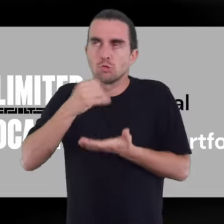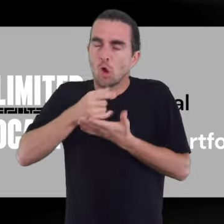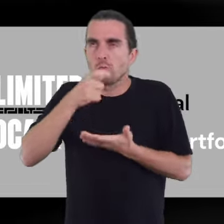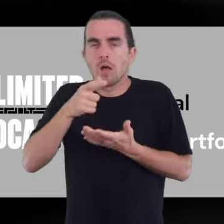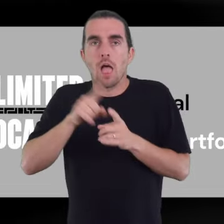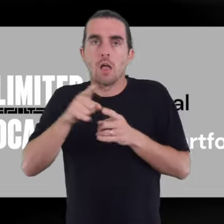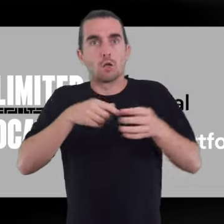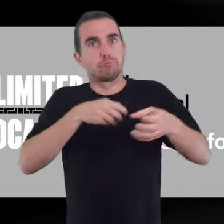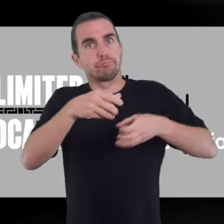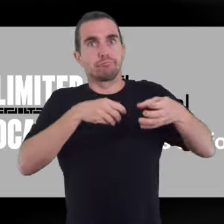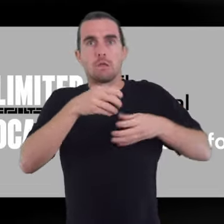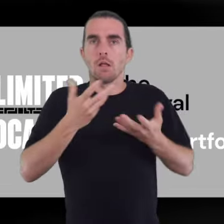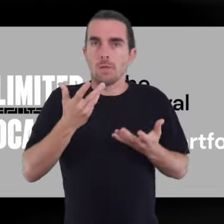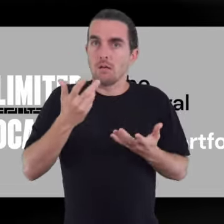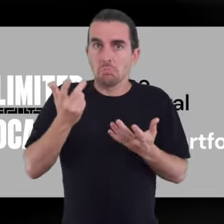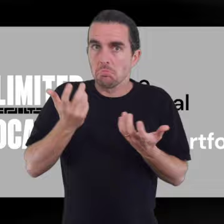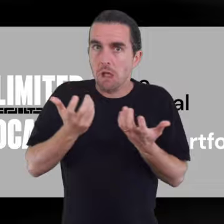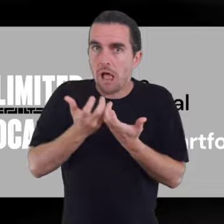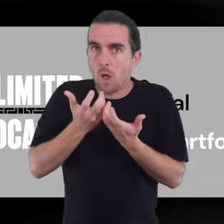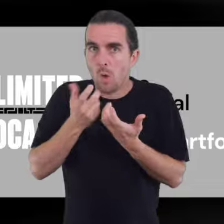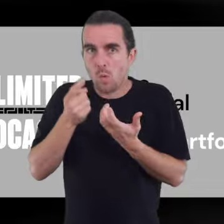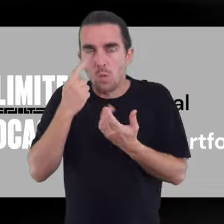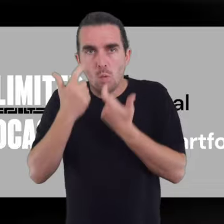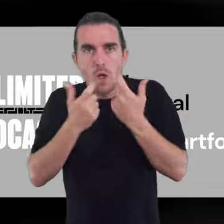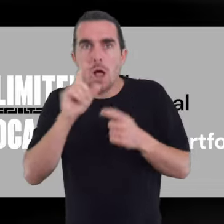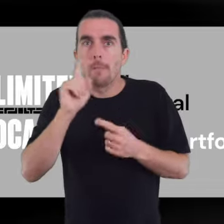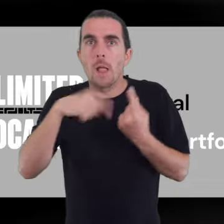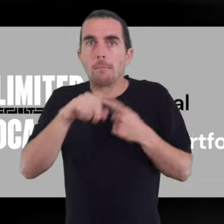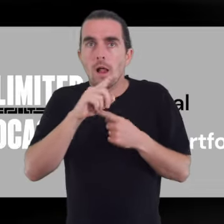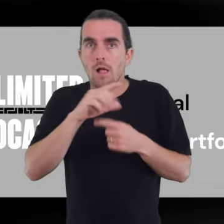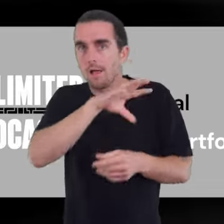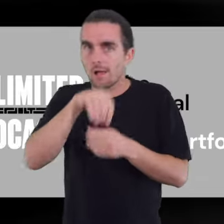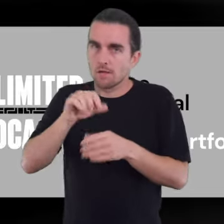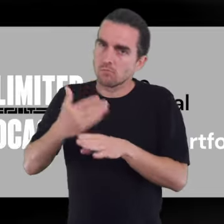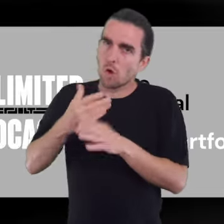but you know, how did you kind of get people to kind of work on this project with you,